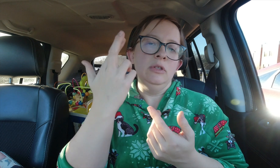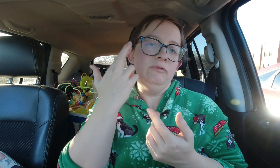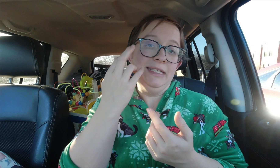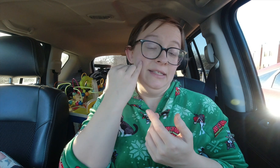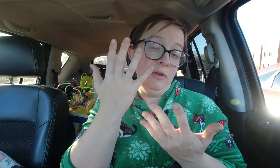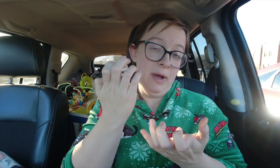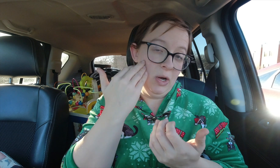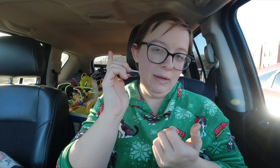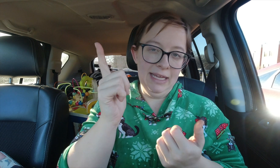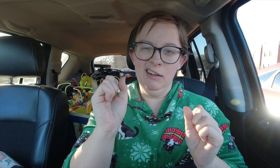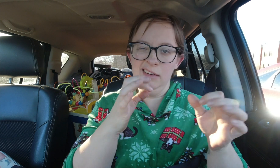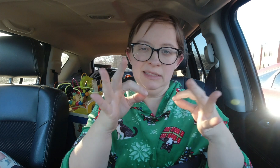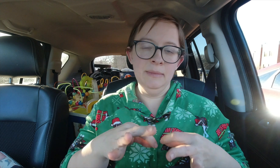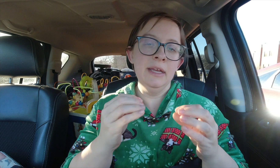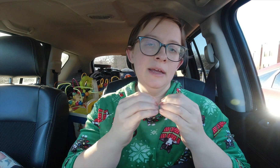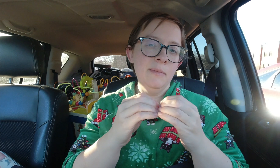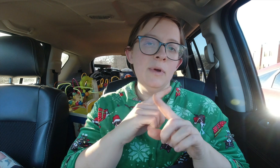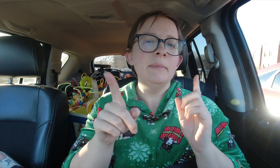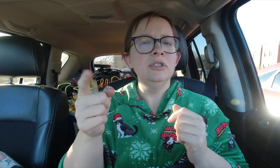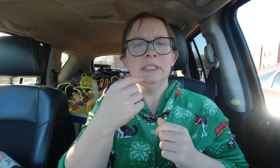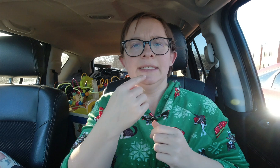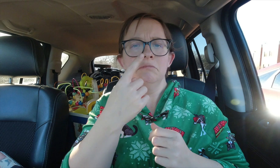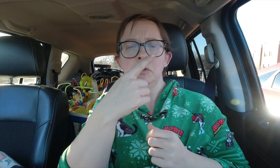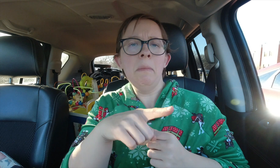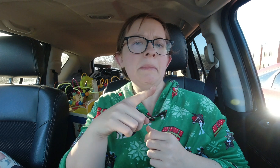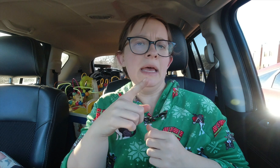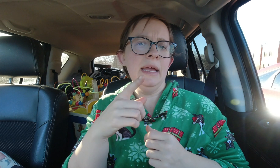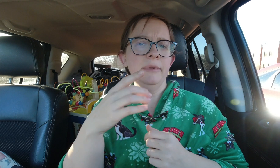Just for multiple reasons. If you want to know, I can explain more about that at a different time.